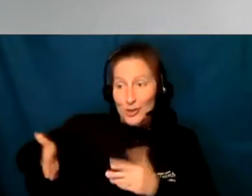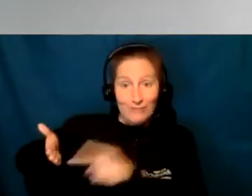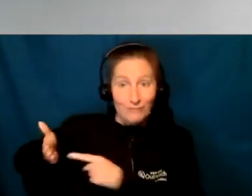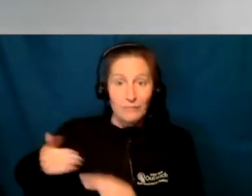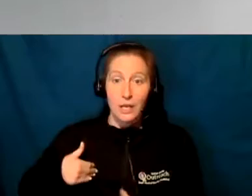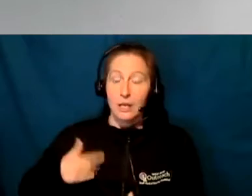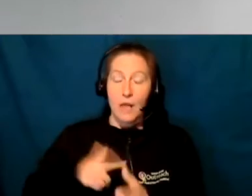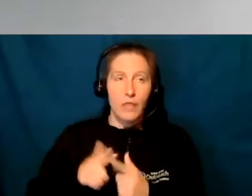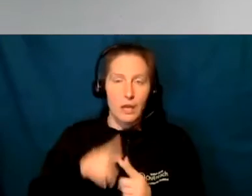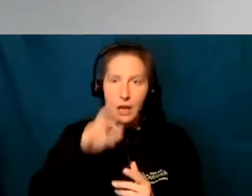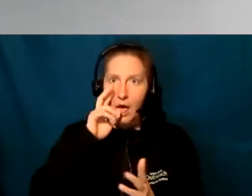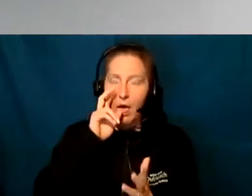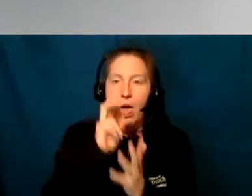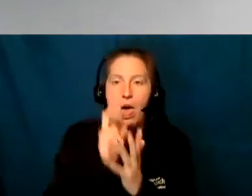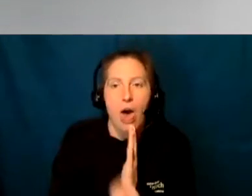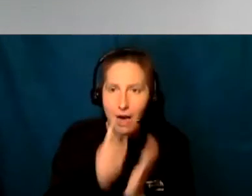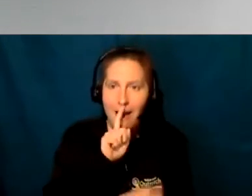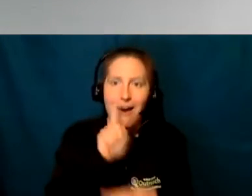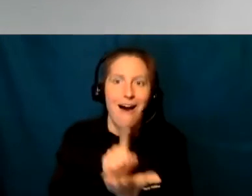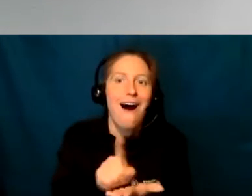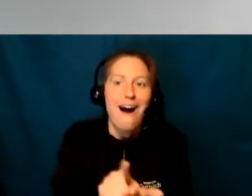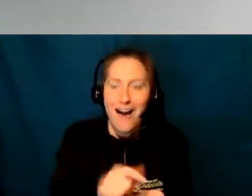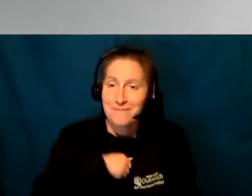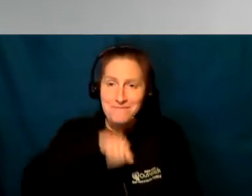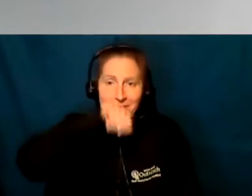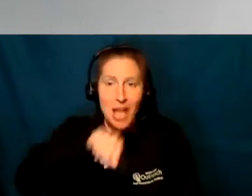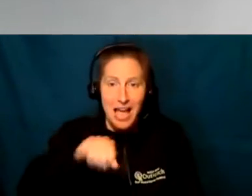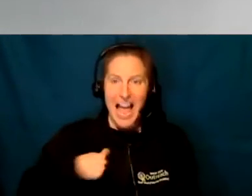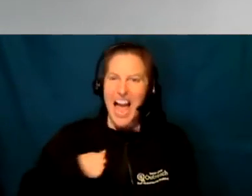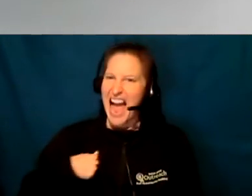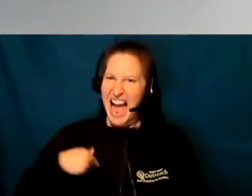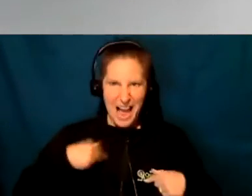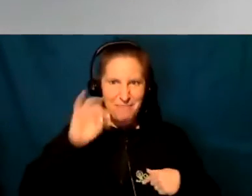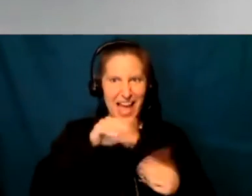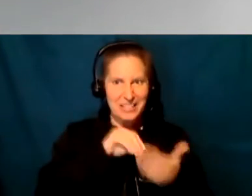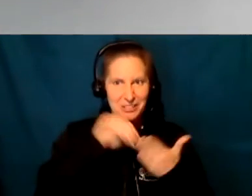absolutely falling in love with it. I was the kid that would stay after school and ask questions